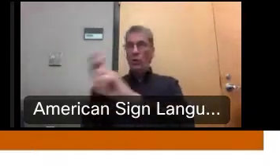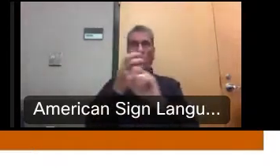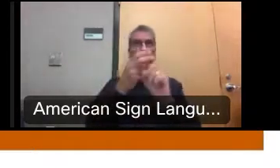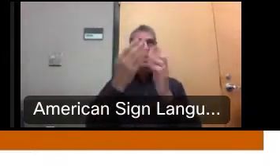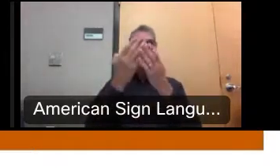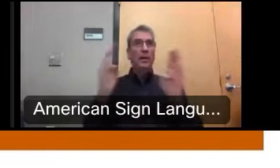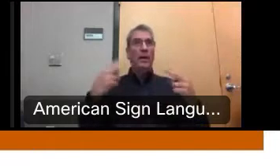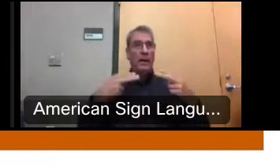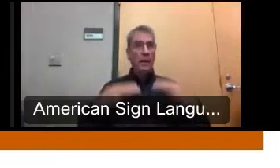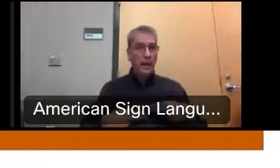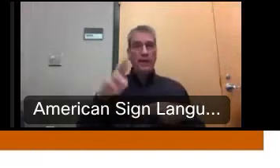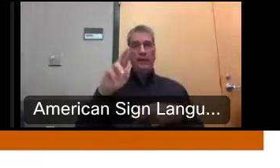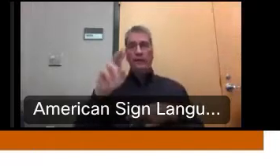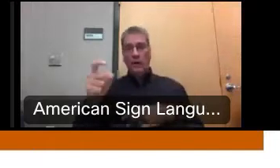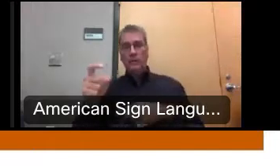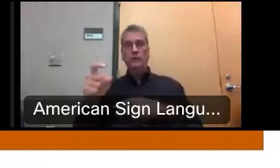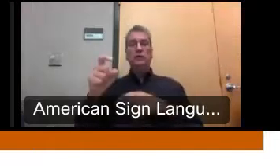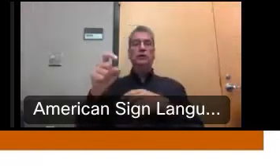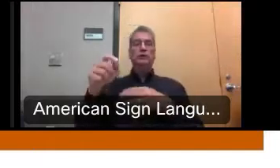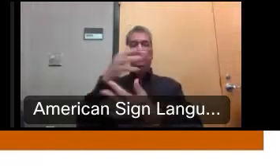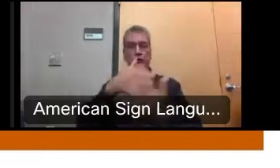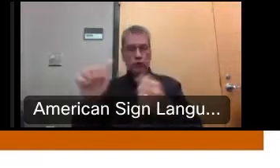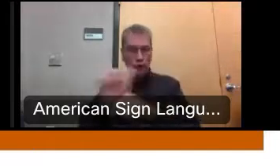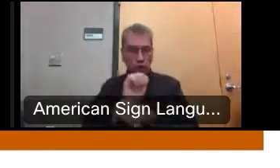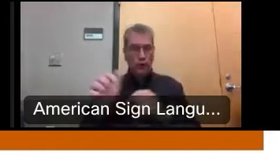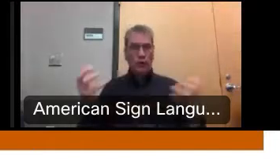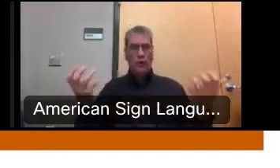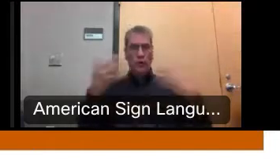and nursing and social work to merge with communication and kind of have that balance